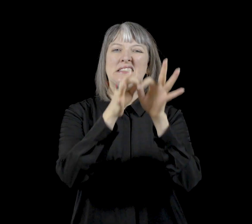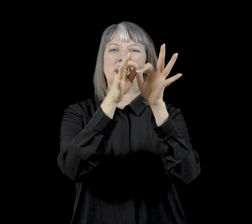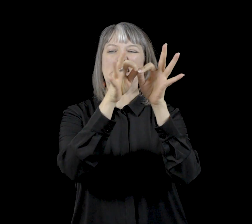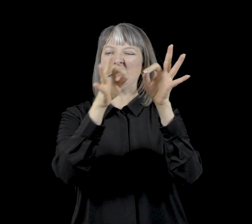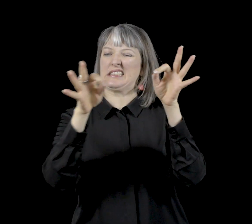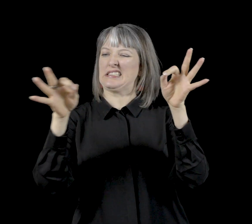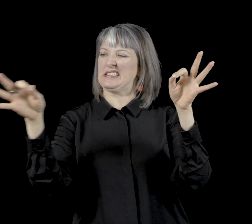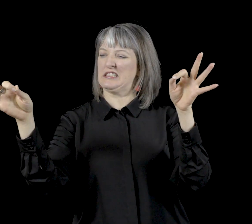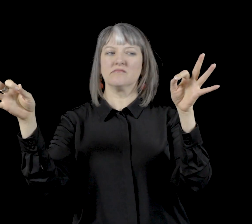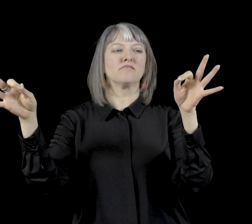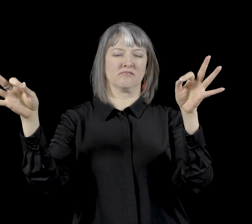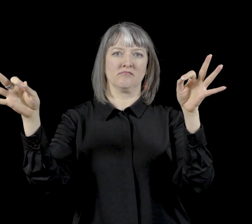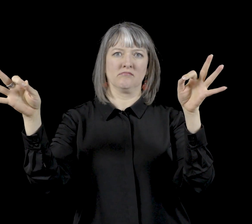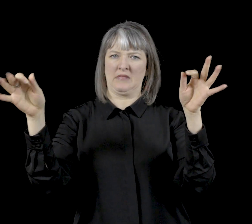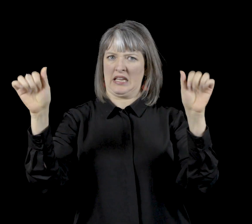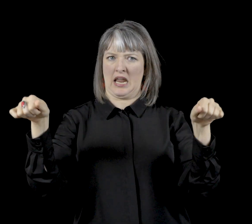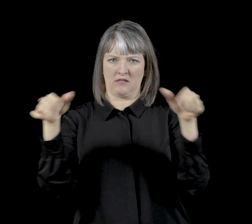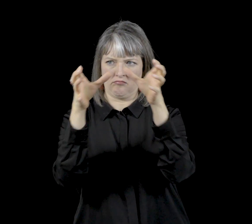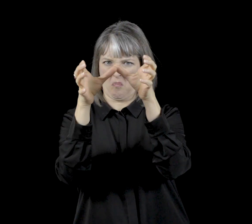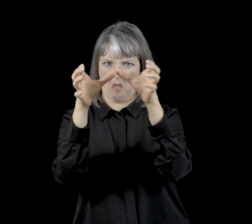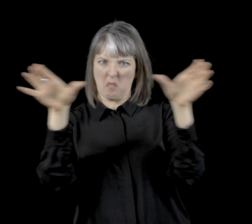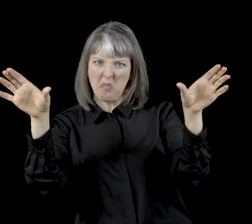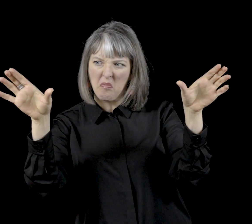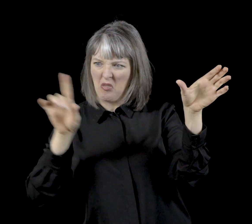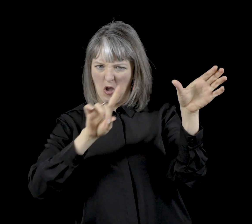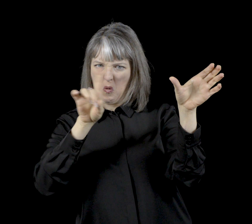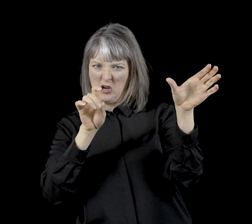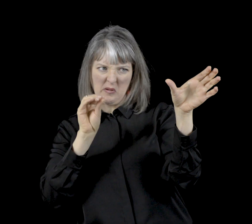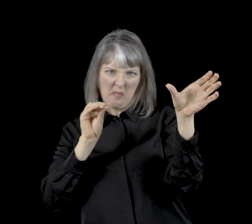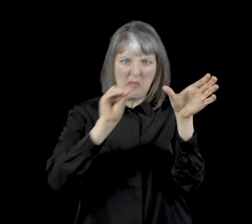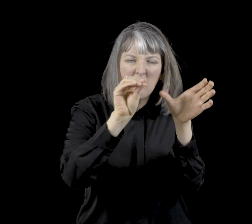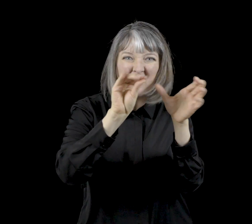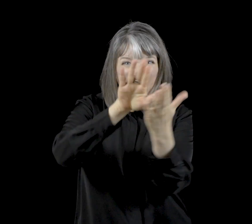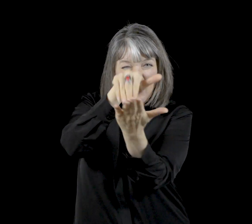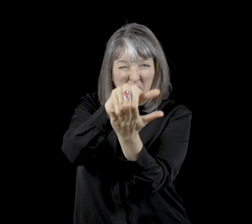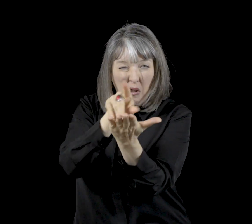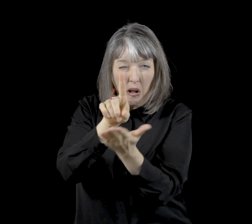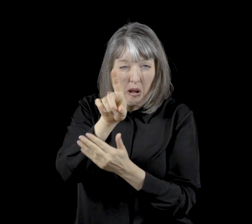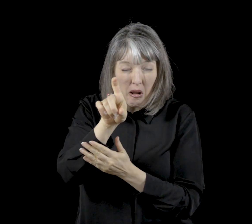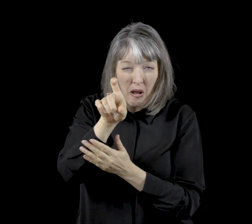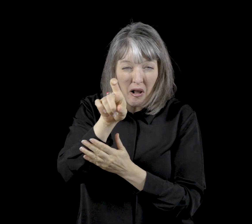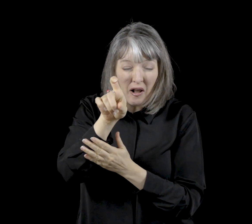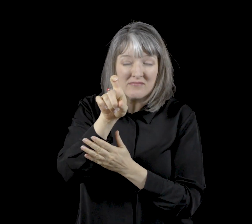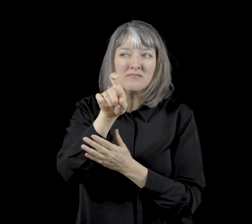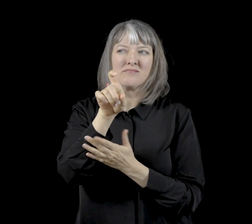Can you put a question or question mark in the middle of a sentence?